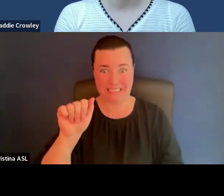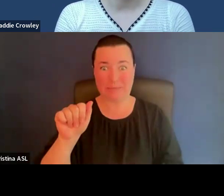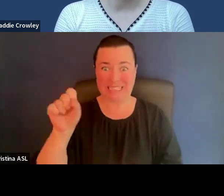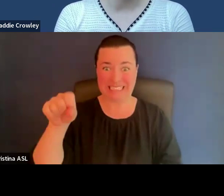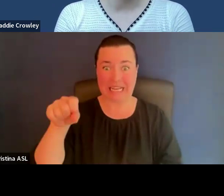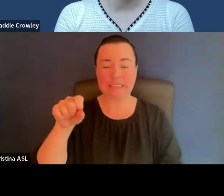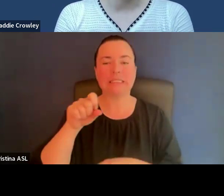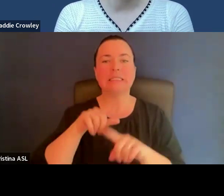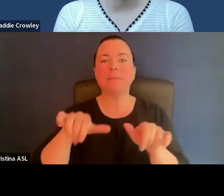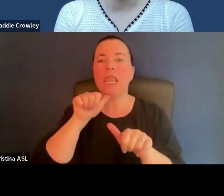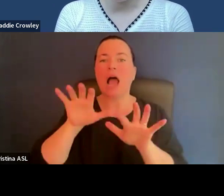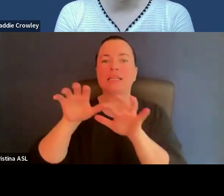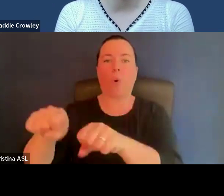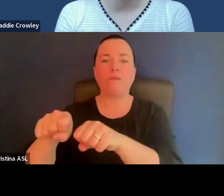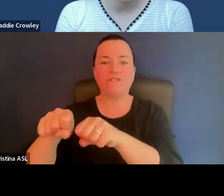or speaking over or for them?